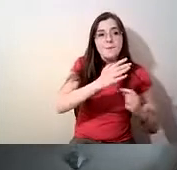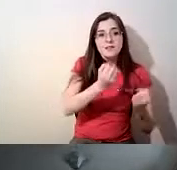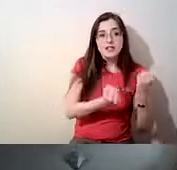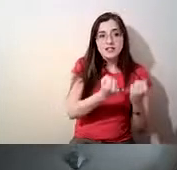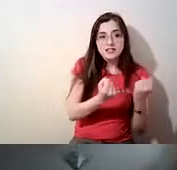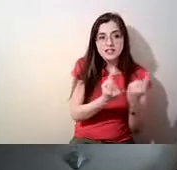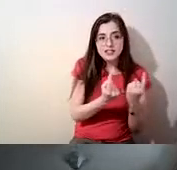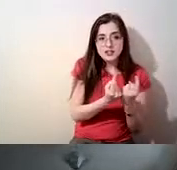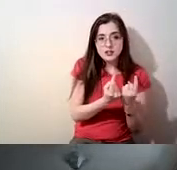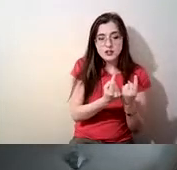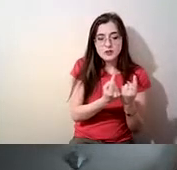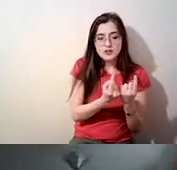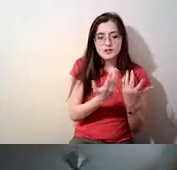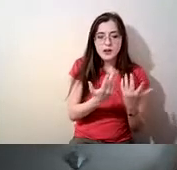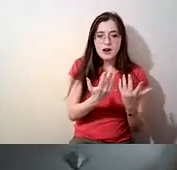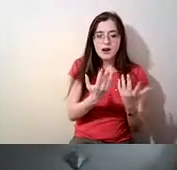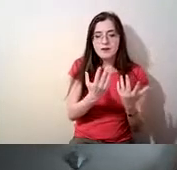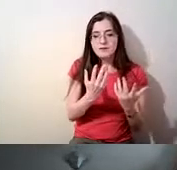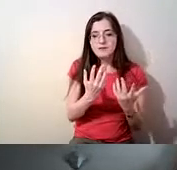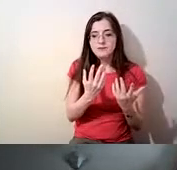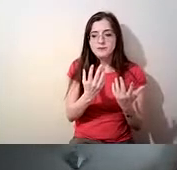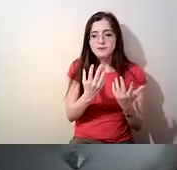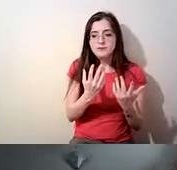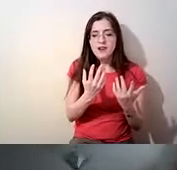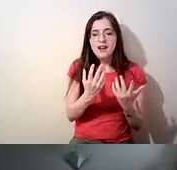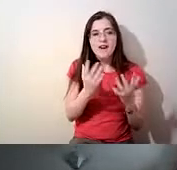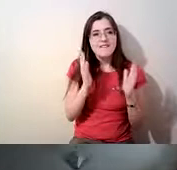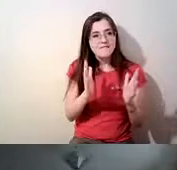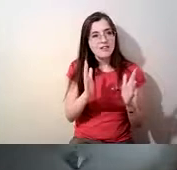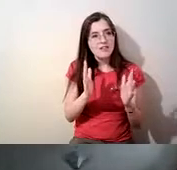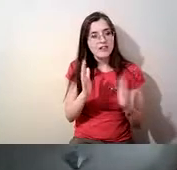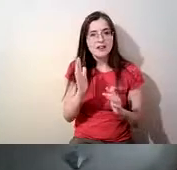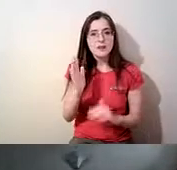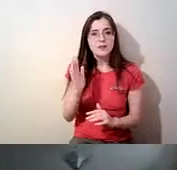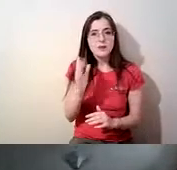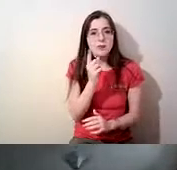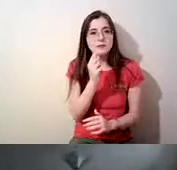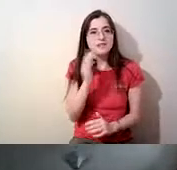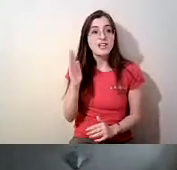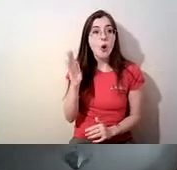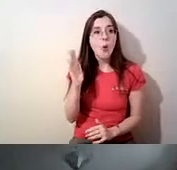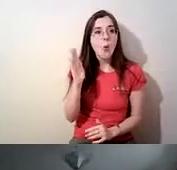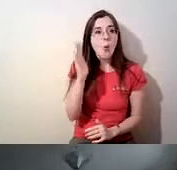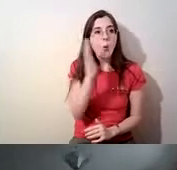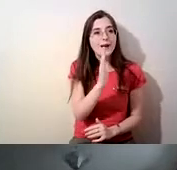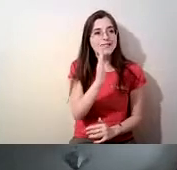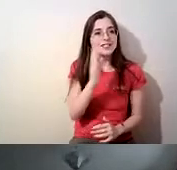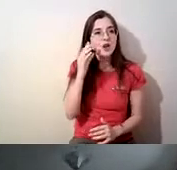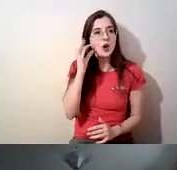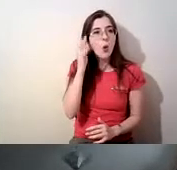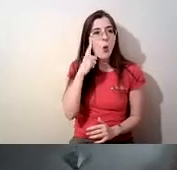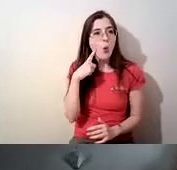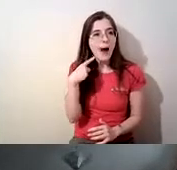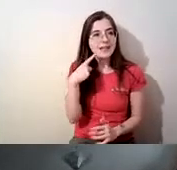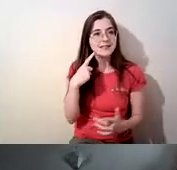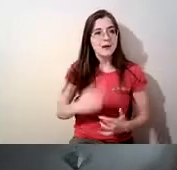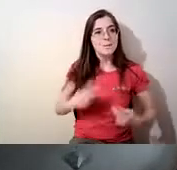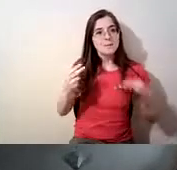of from a very western white perspective so in my book i cite indigenous scholars and communities